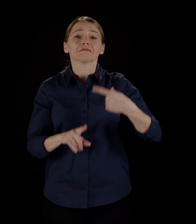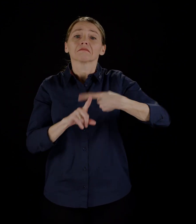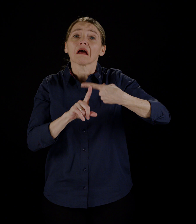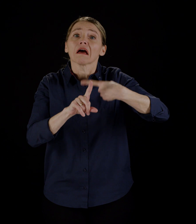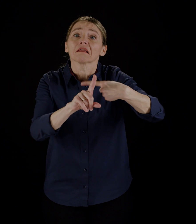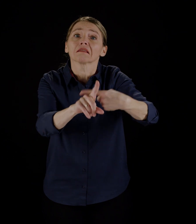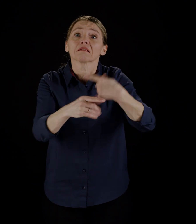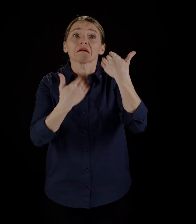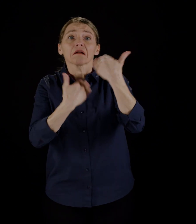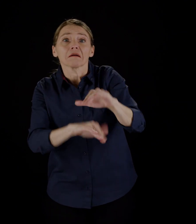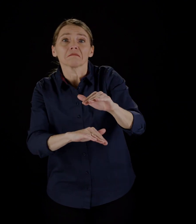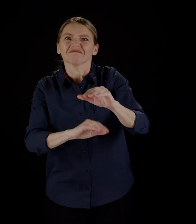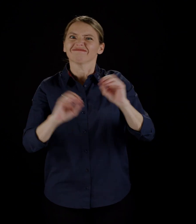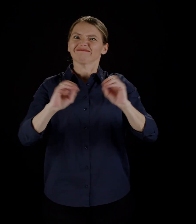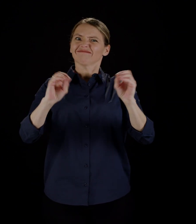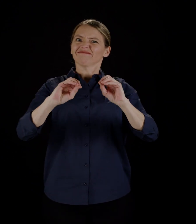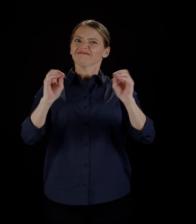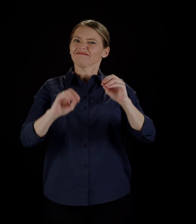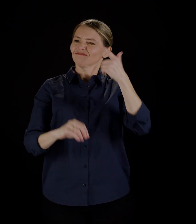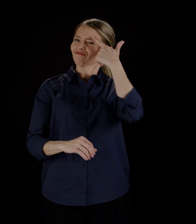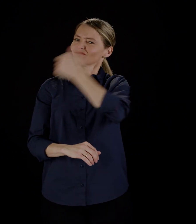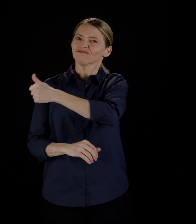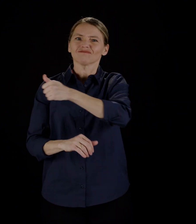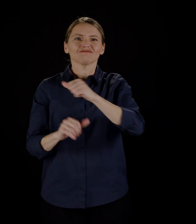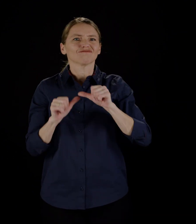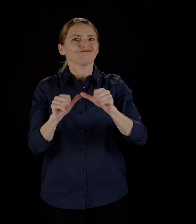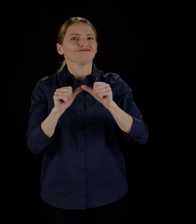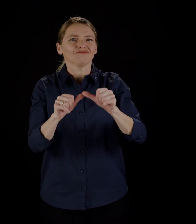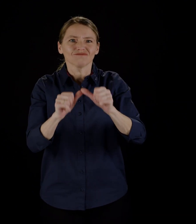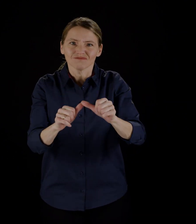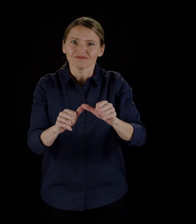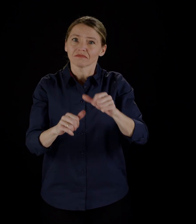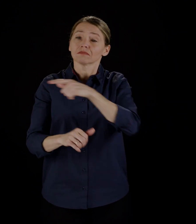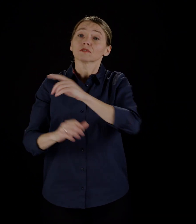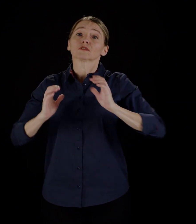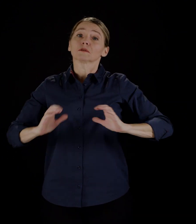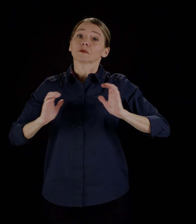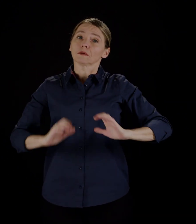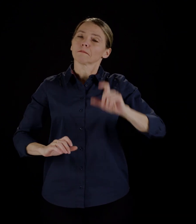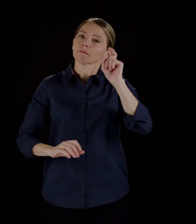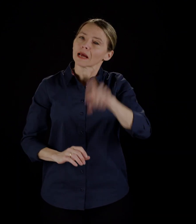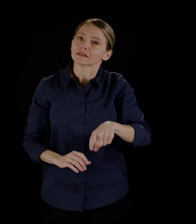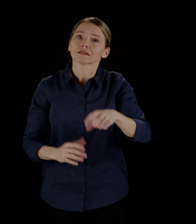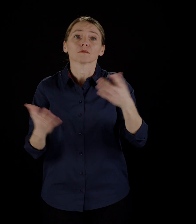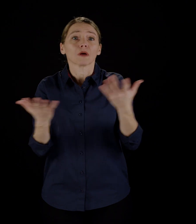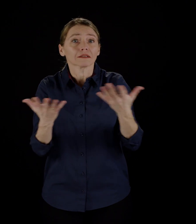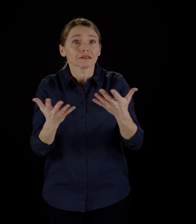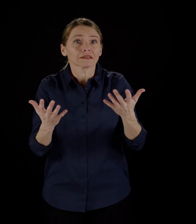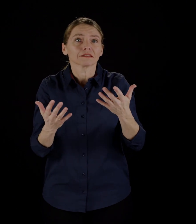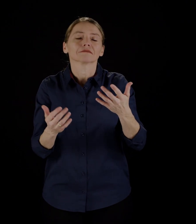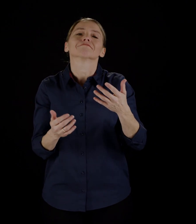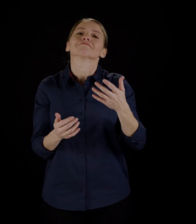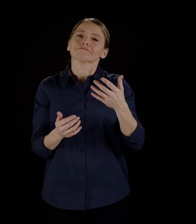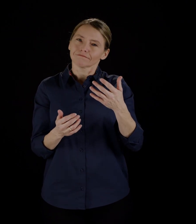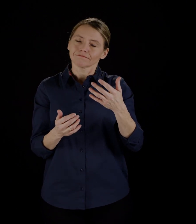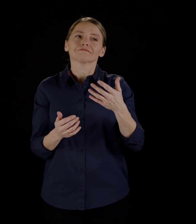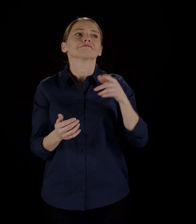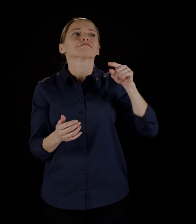Plans that do not have a usage limit can be referred to as "unlimited", "endless" or "infinite".